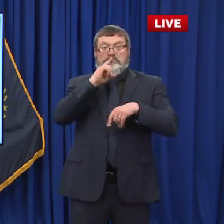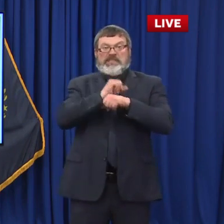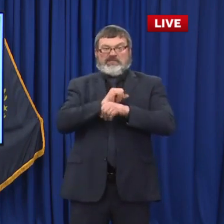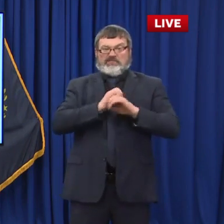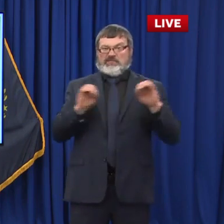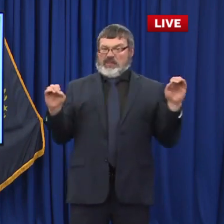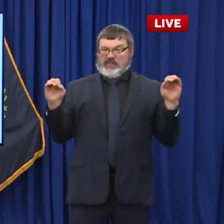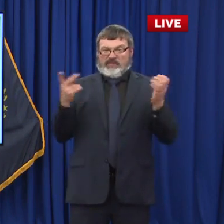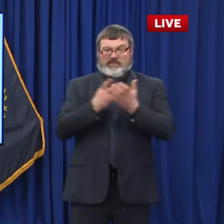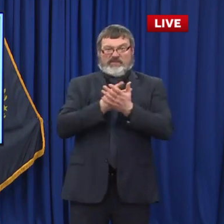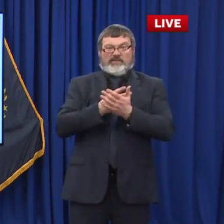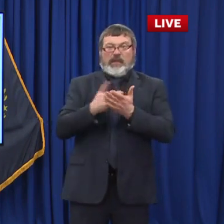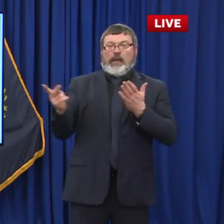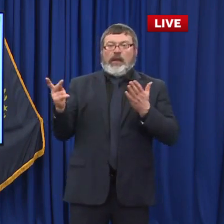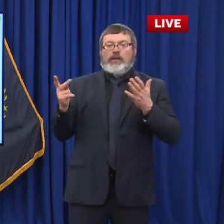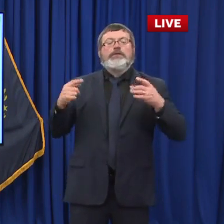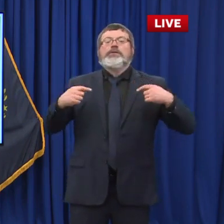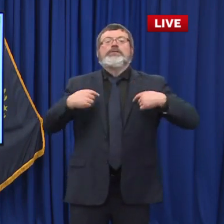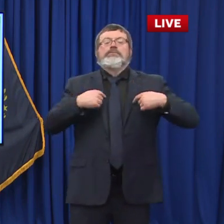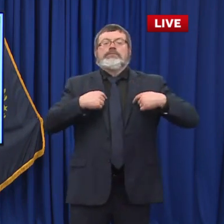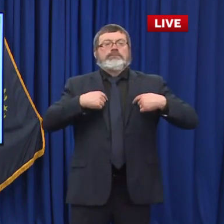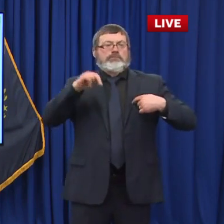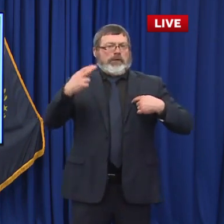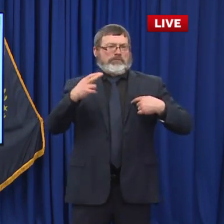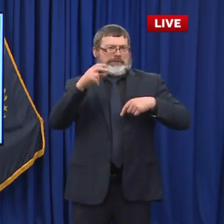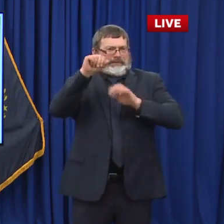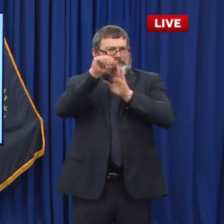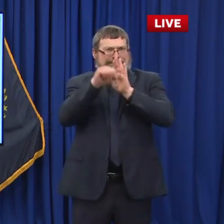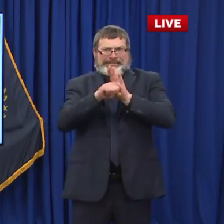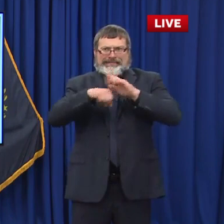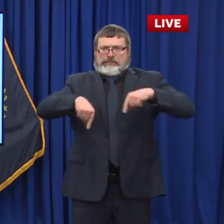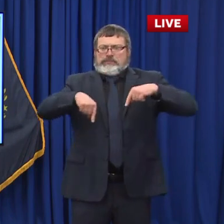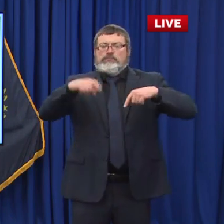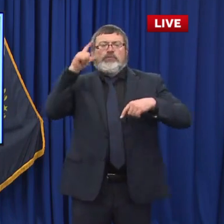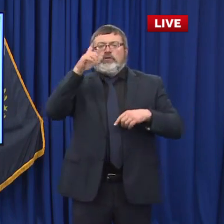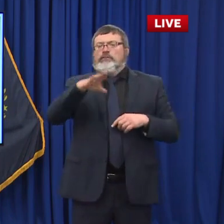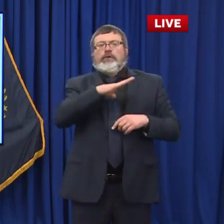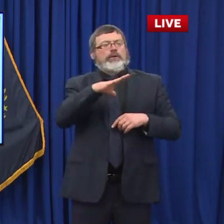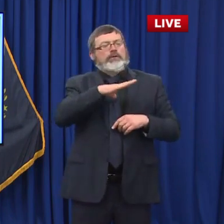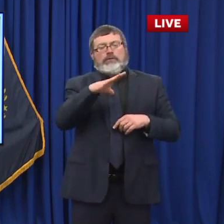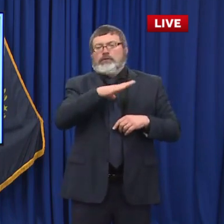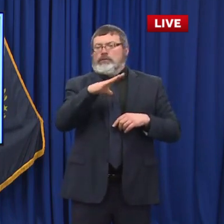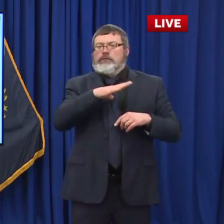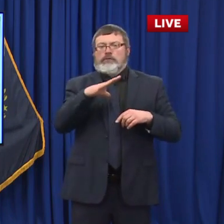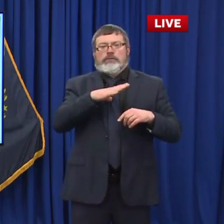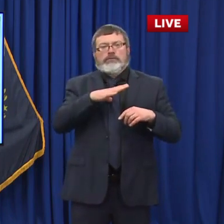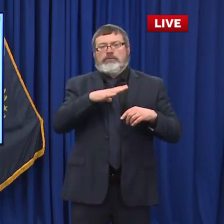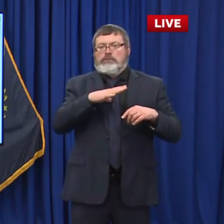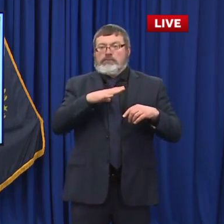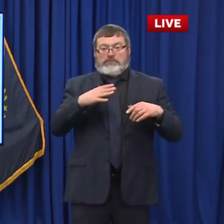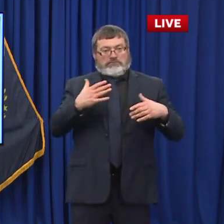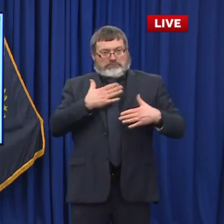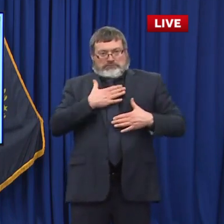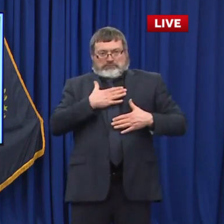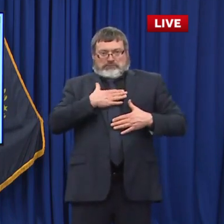I WANT TO LET PEOPLE REST ASSURED THAT IF CONGRESS DOES DO NOTHING, WE WILL BE OKAY.